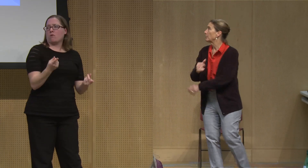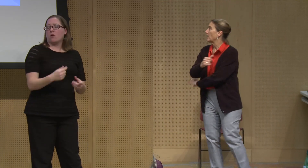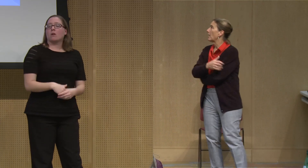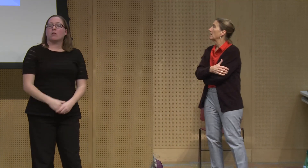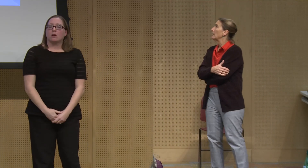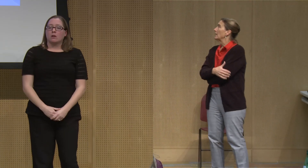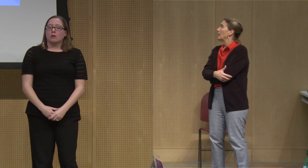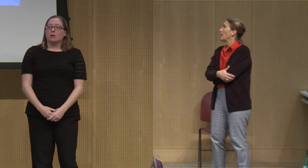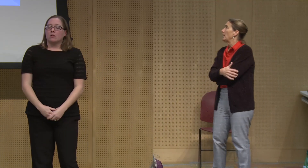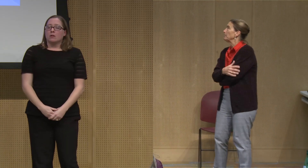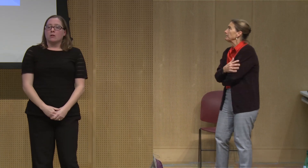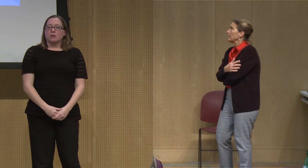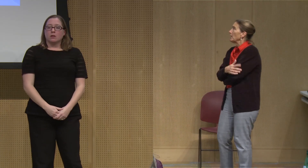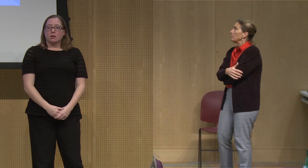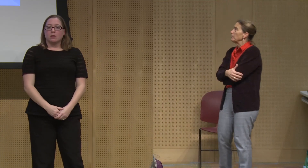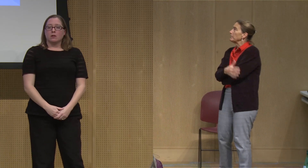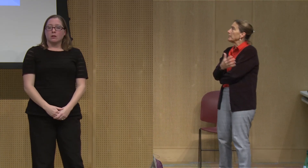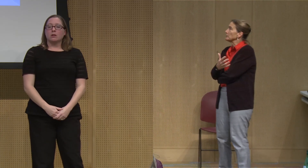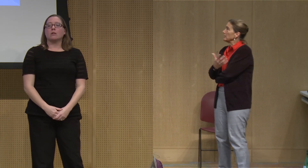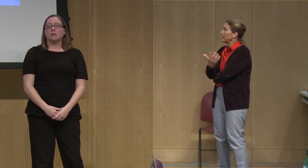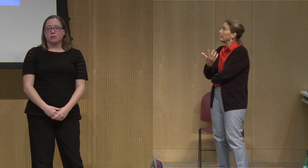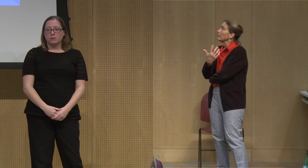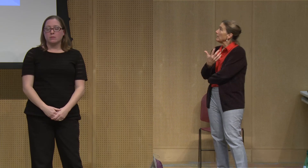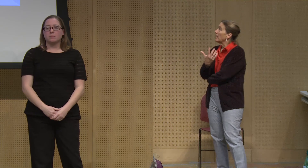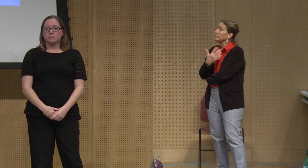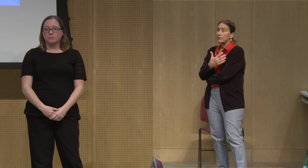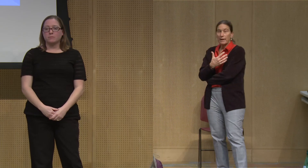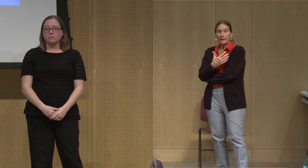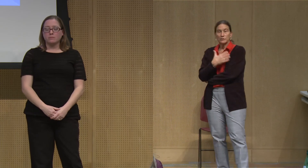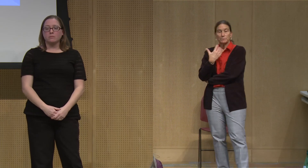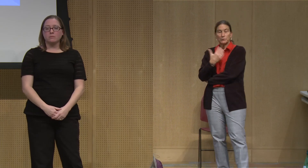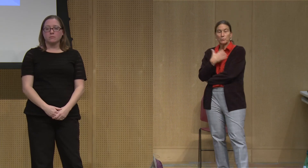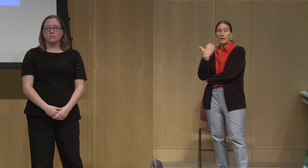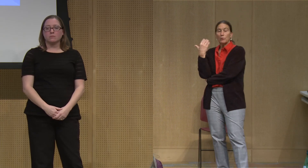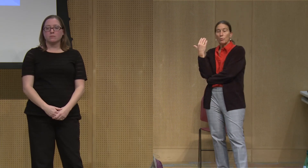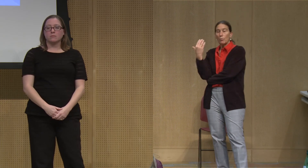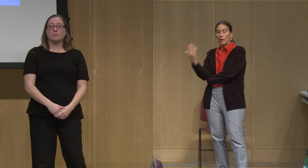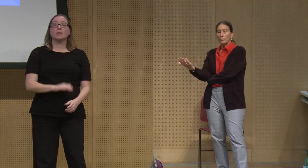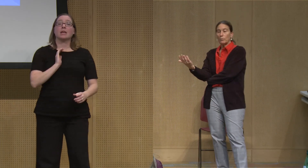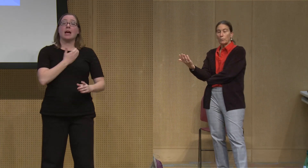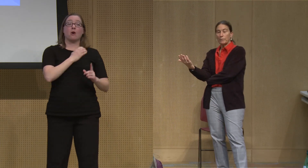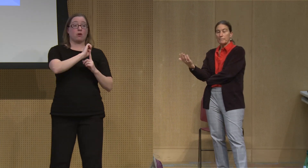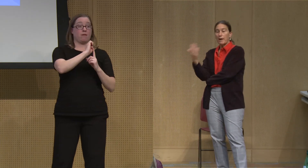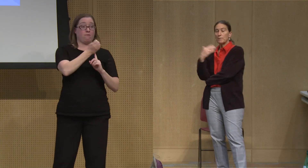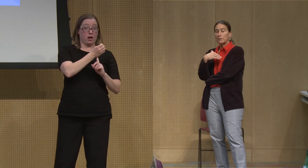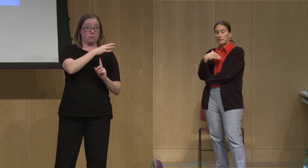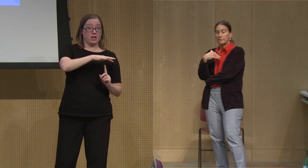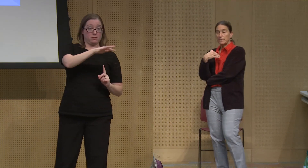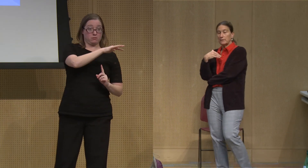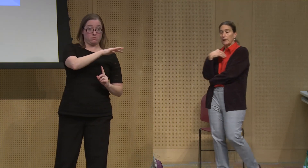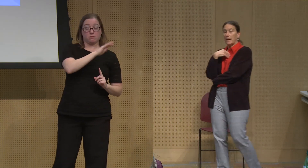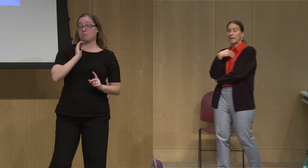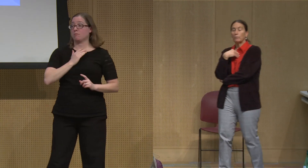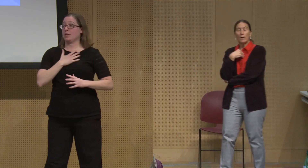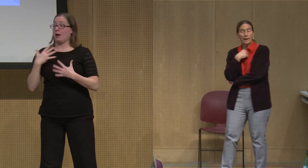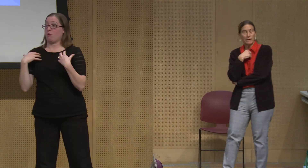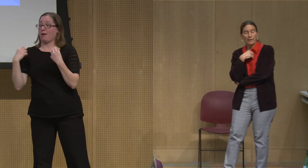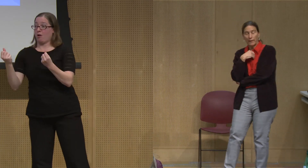UM, THERE'S, AGAIN, A LOT OF INTERACTIONS BETWEEN WHAT--THE ENVIRONMENT WE LIVE AND OUR HEALTH.